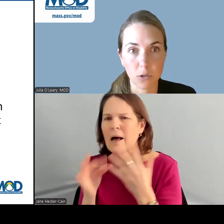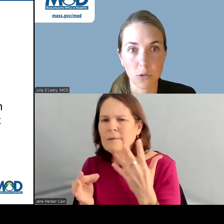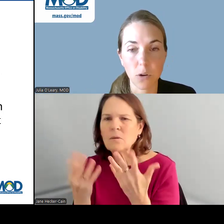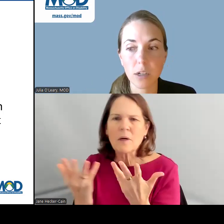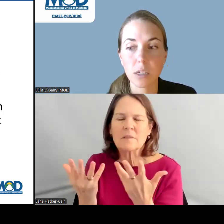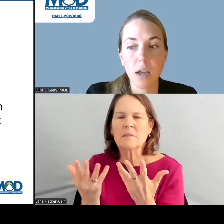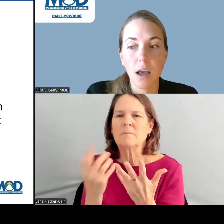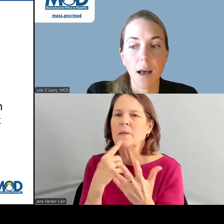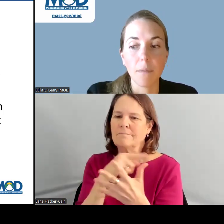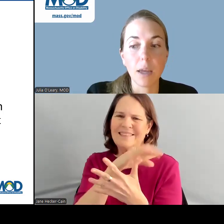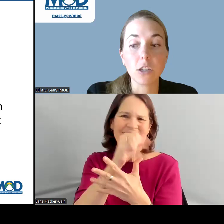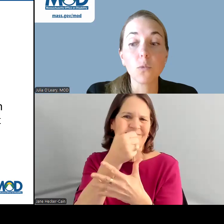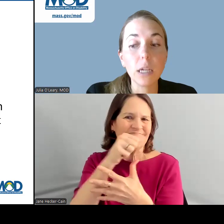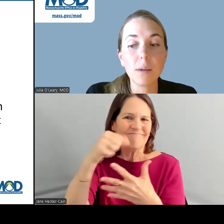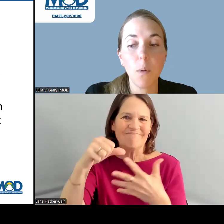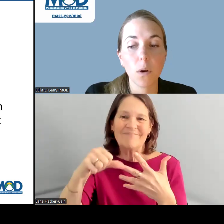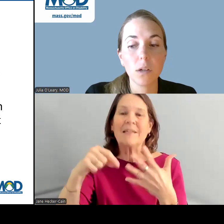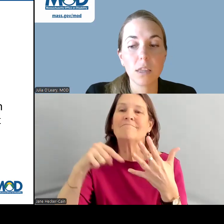That leave really needs to be a last resort.